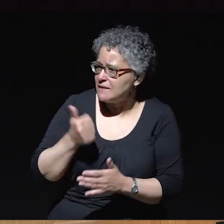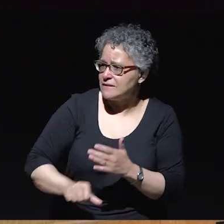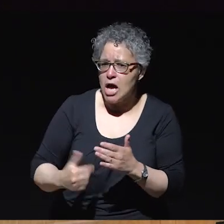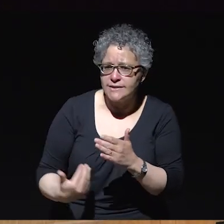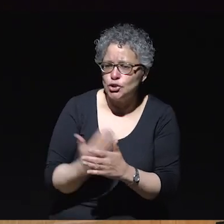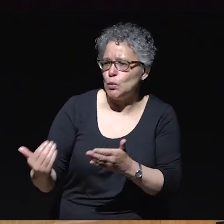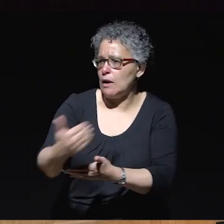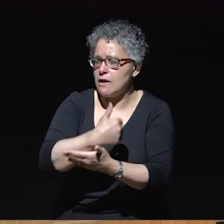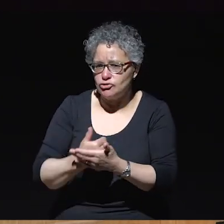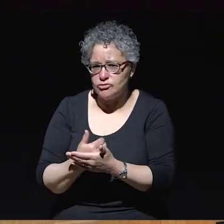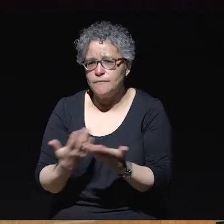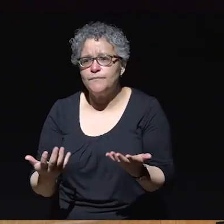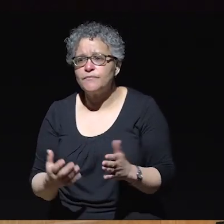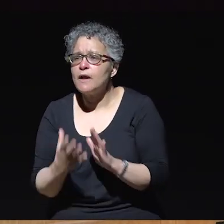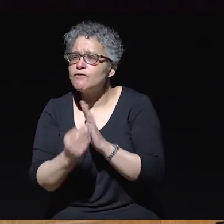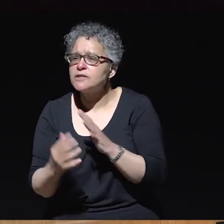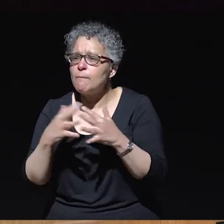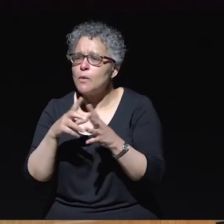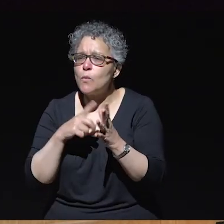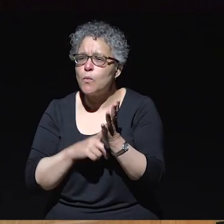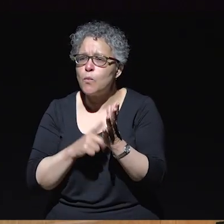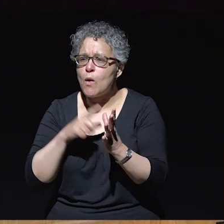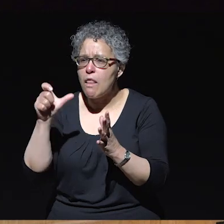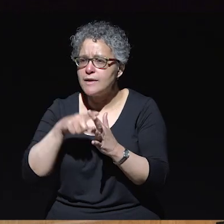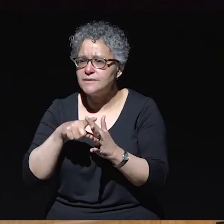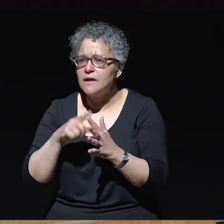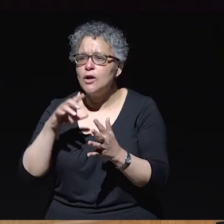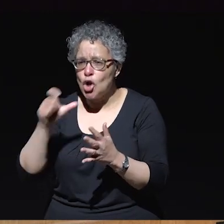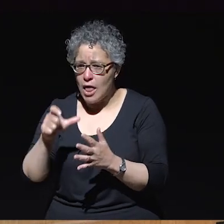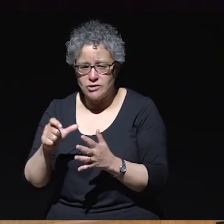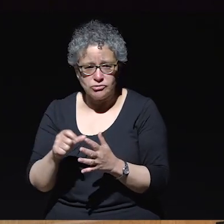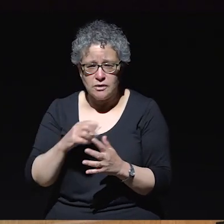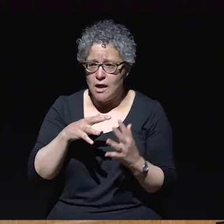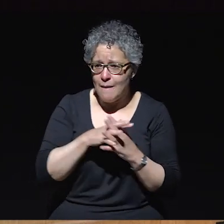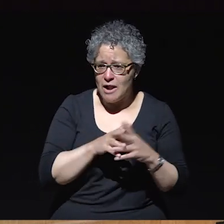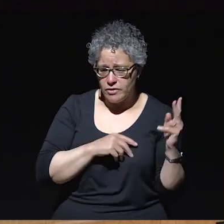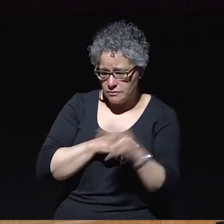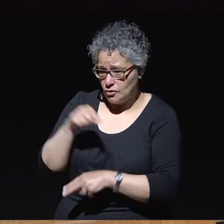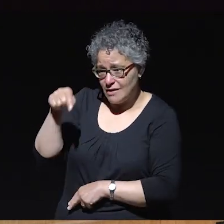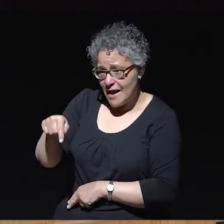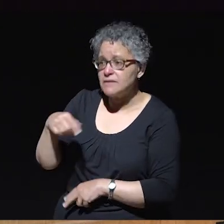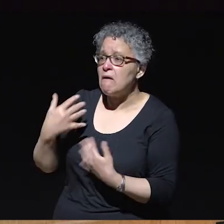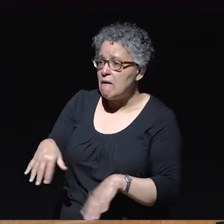such as, for example, the Wallace Collection in London. Very much focused on the Marquesses of Hertford,